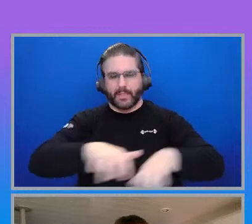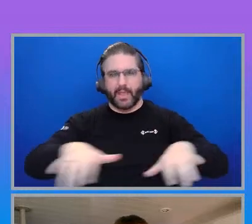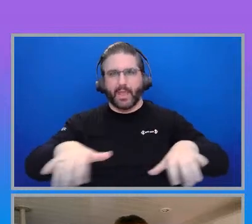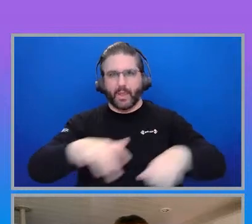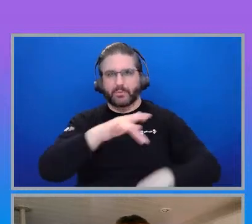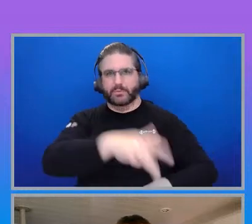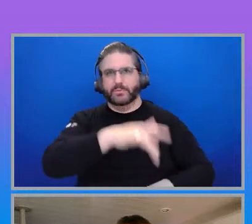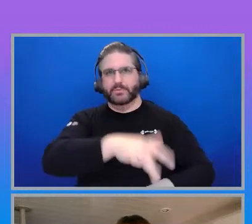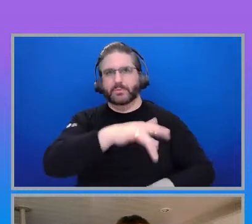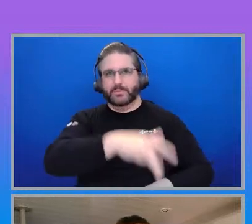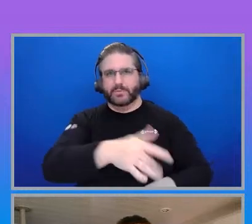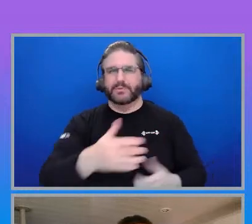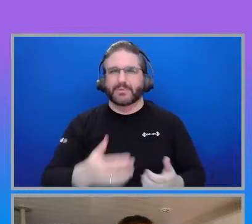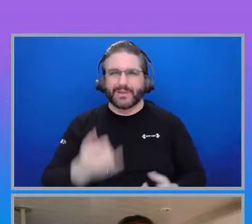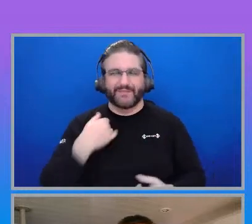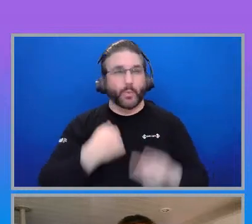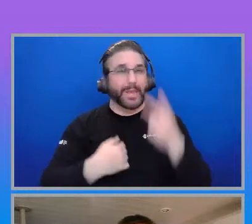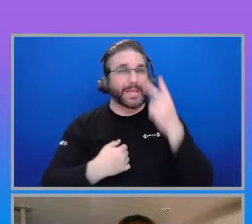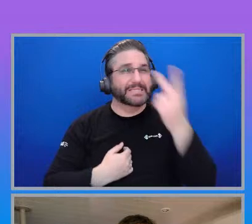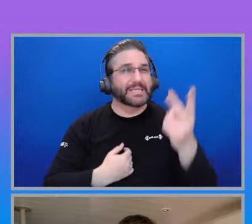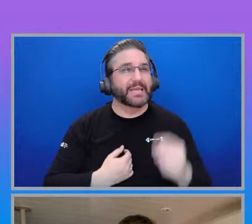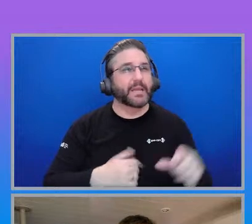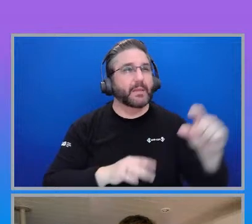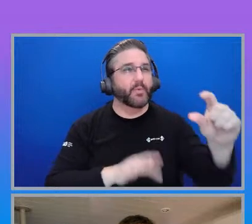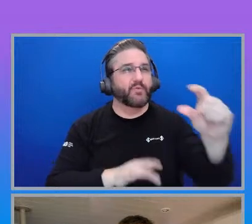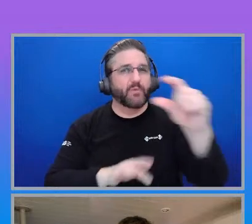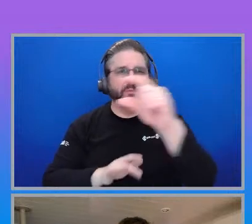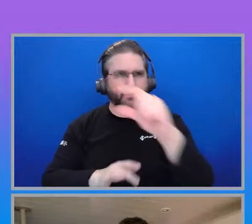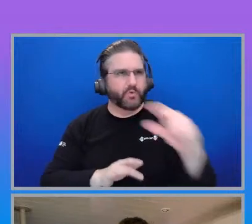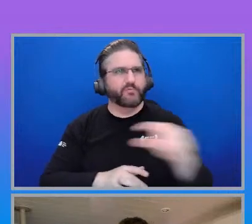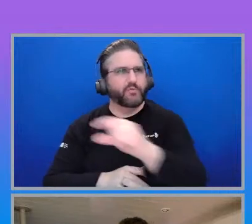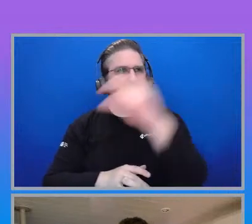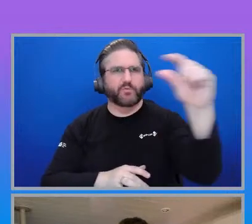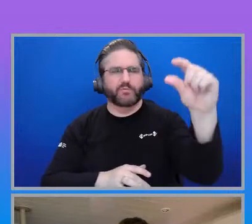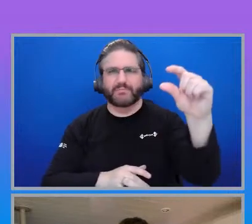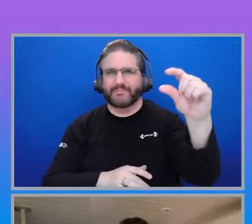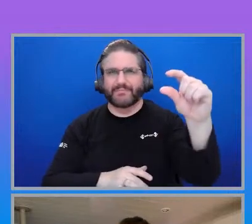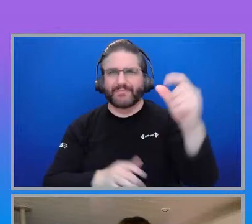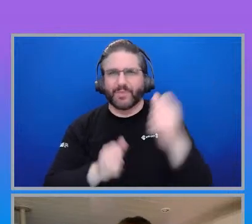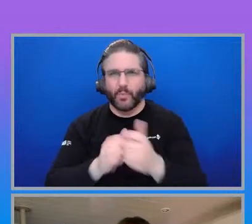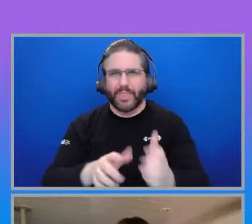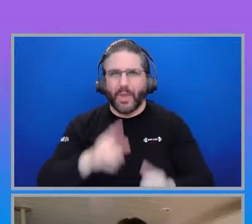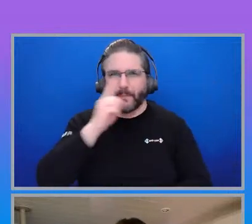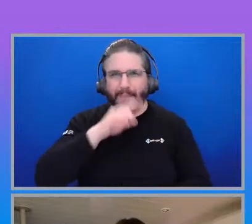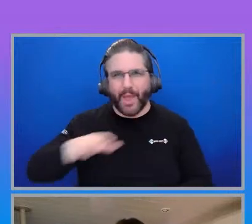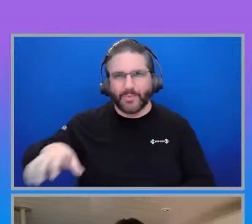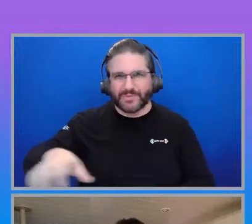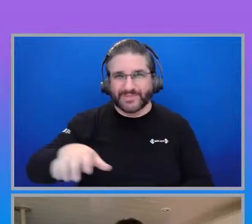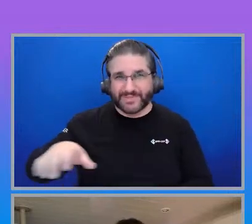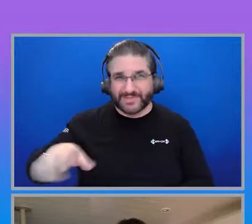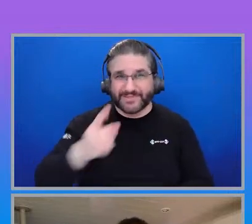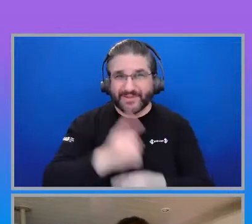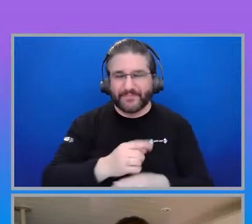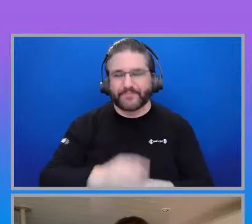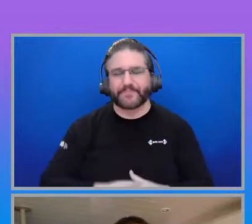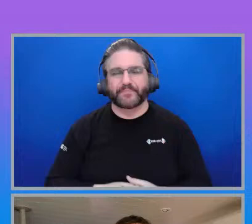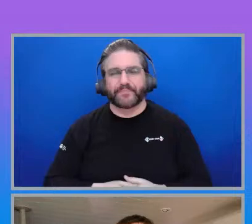and also is moving around it, you know, without a mouse. Now